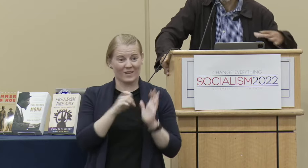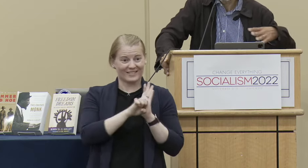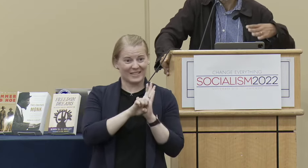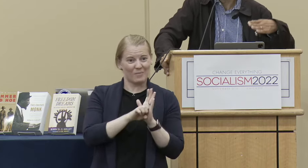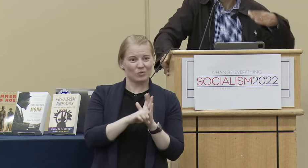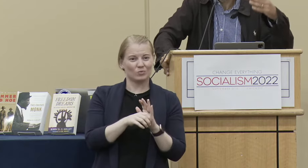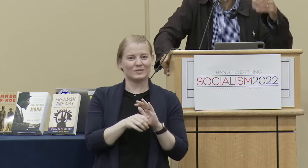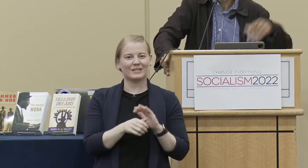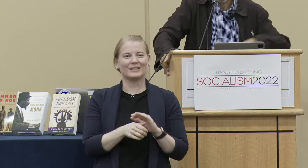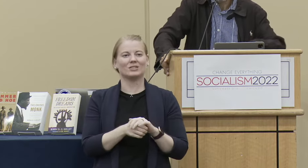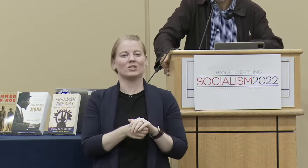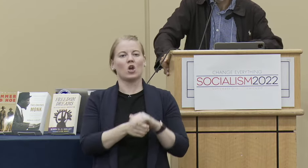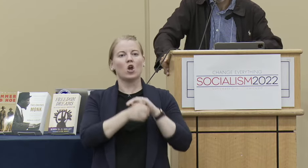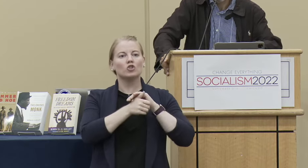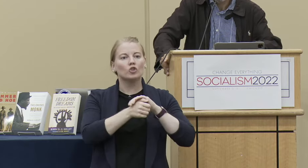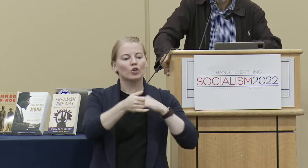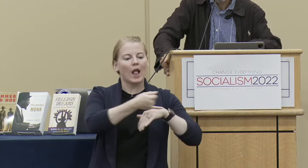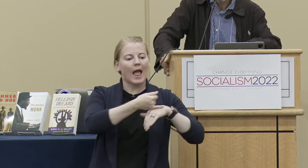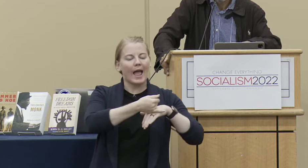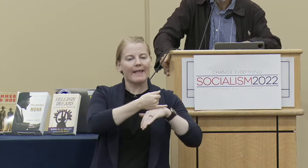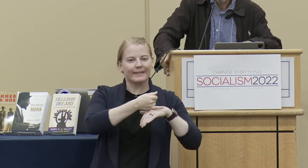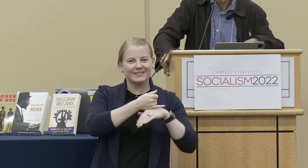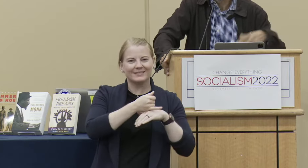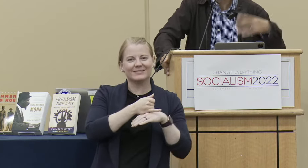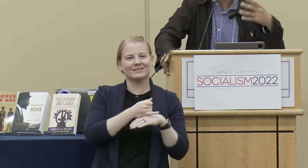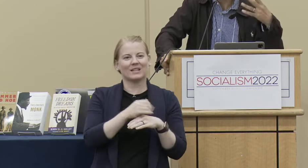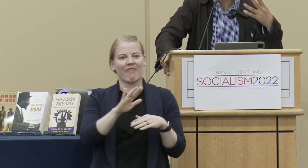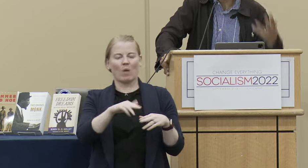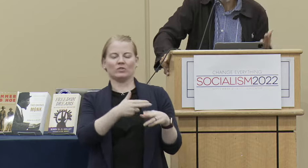modeling what they wanted to make. I gave an example, kind